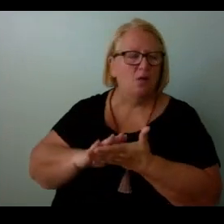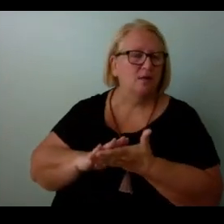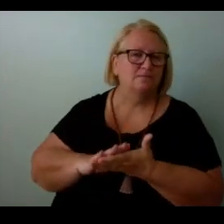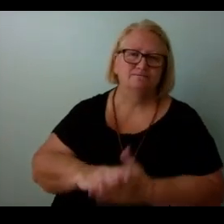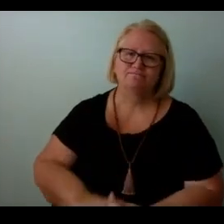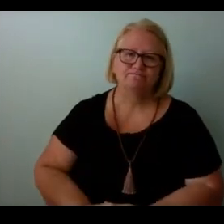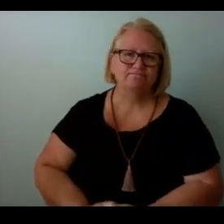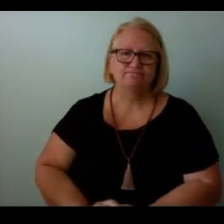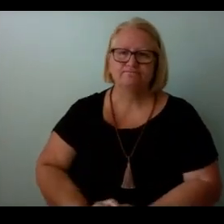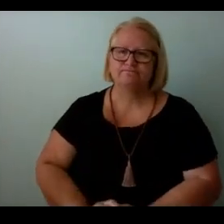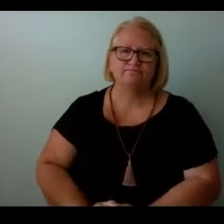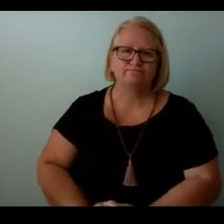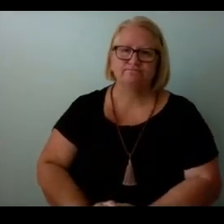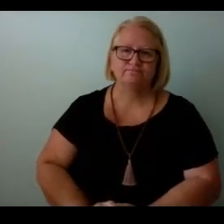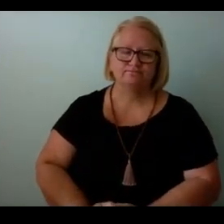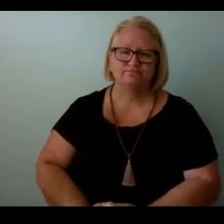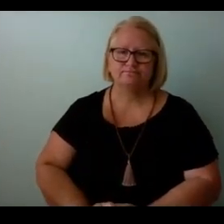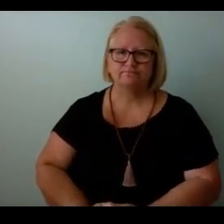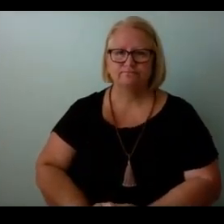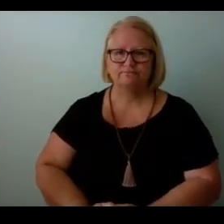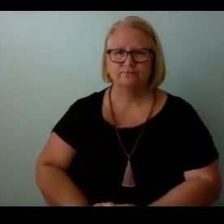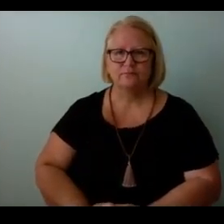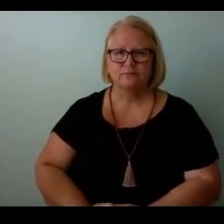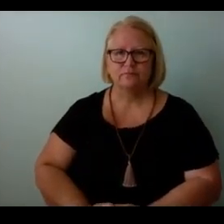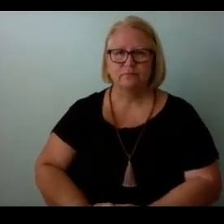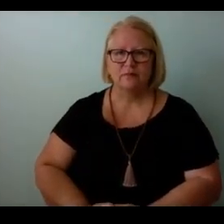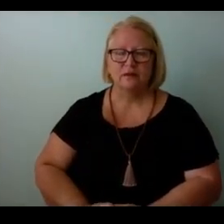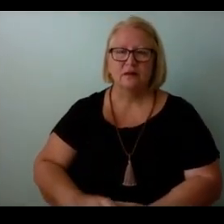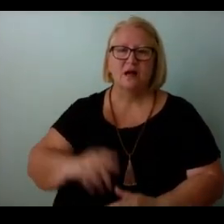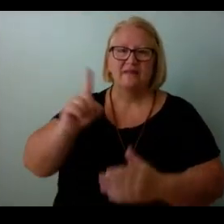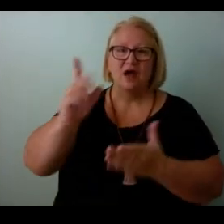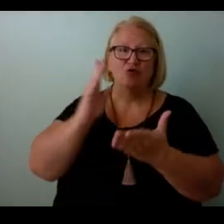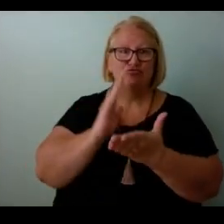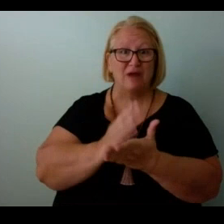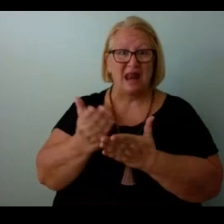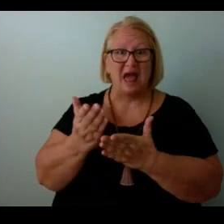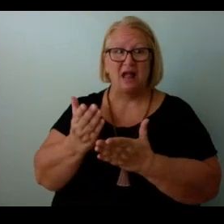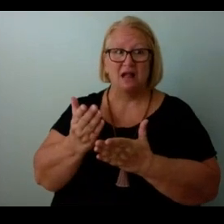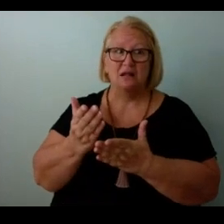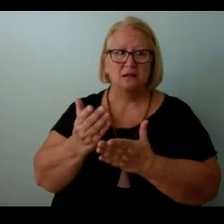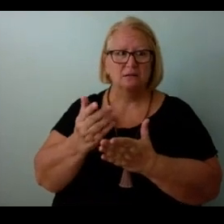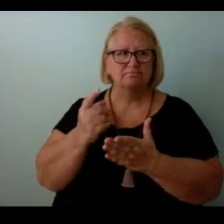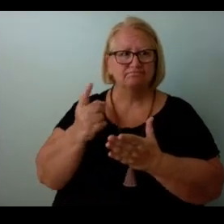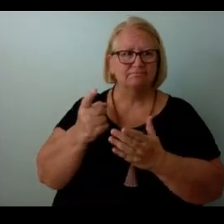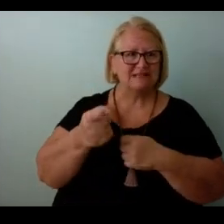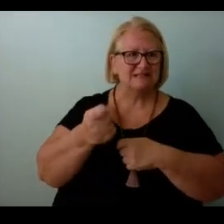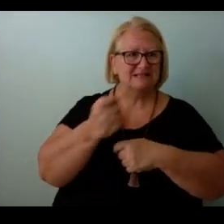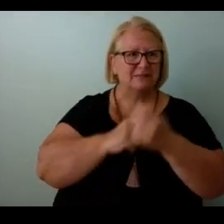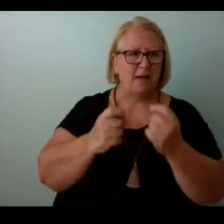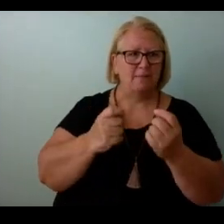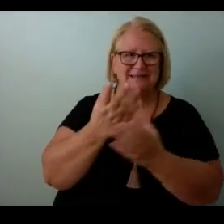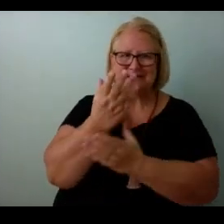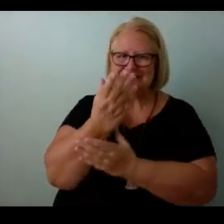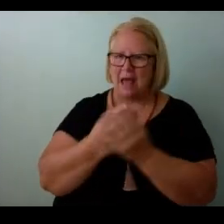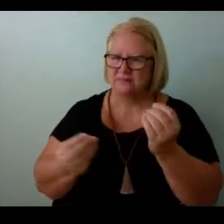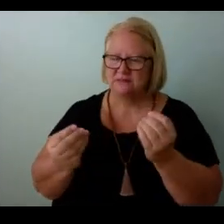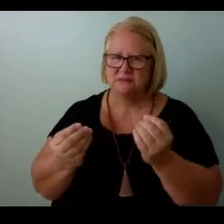any of us, I think, want to see but I think it's a reality of what's out there. That does make me sad.